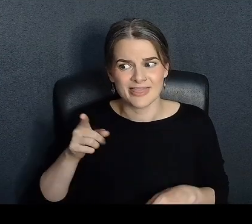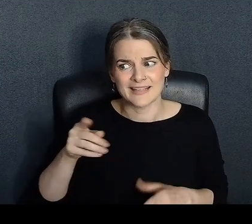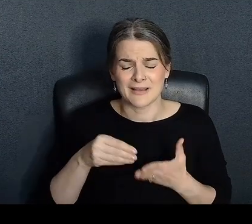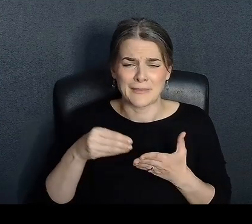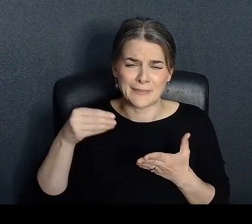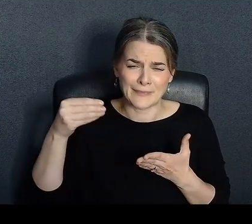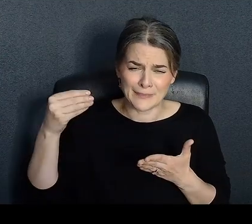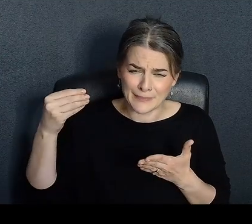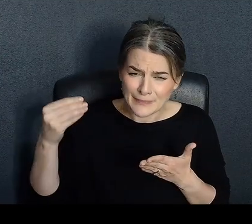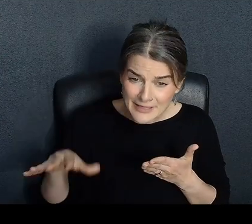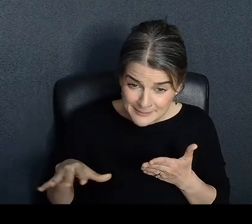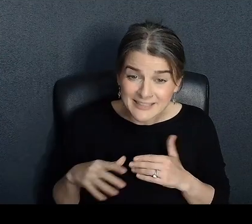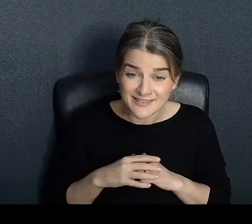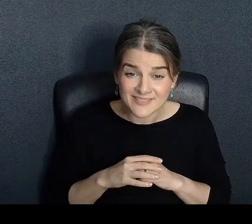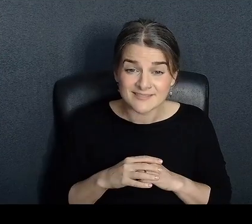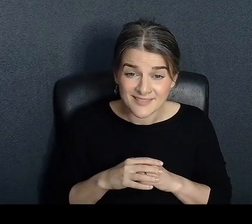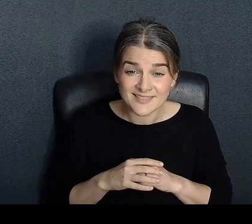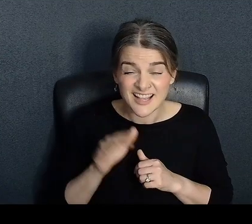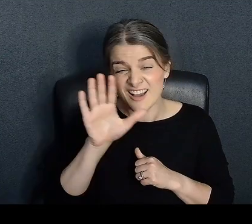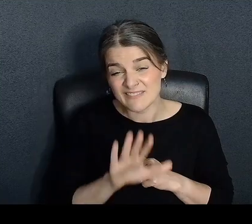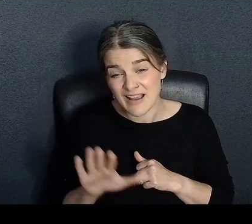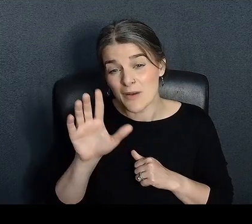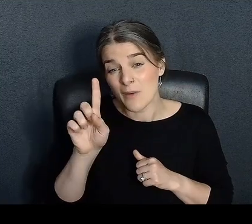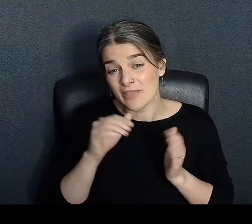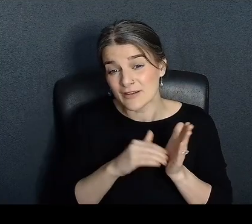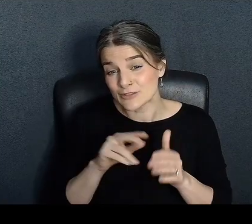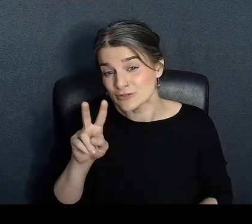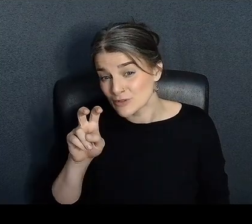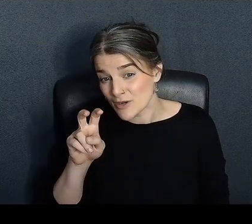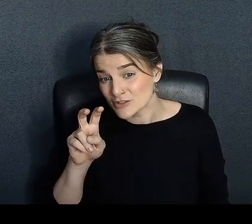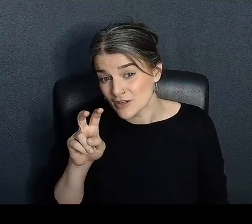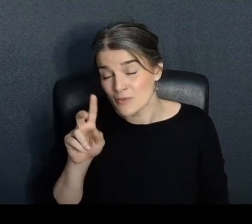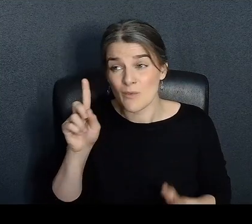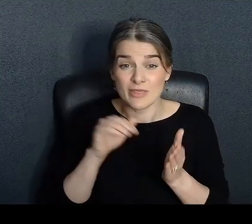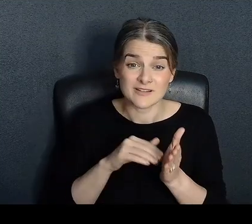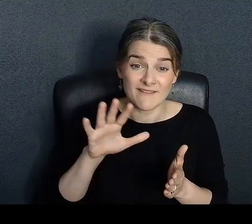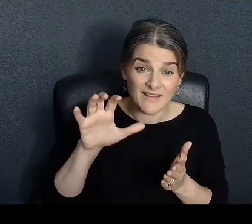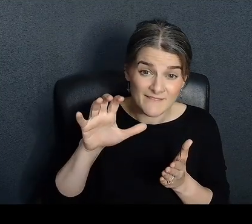This is about a $1,200, $1,500 phone combo pack here.